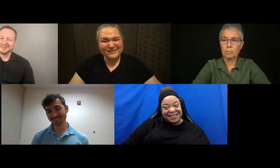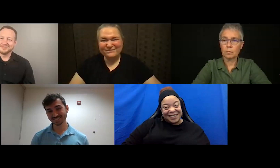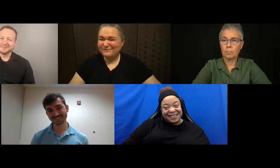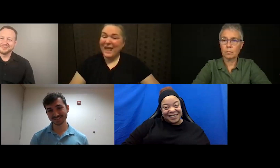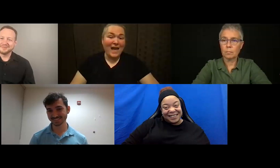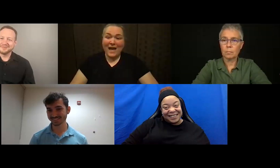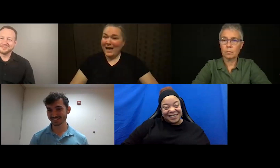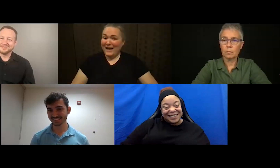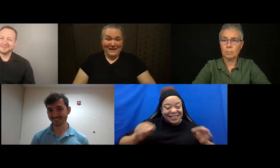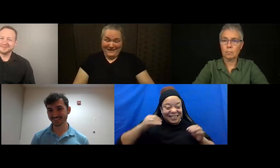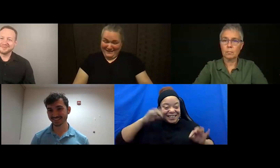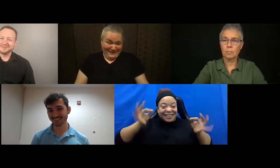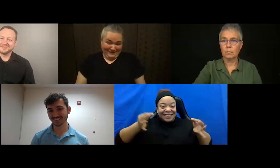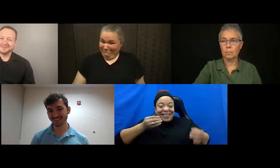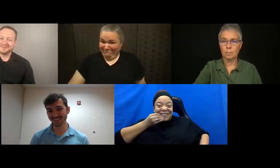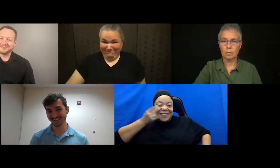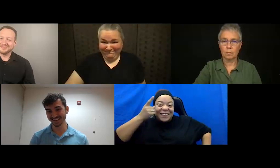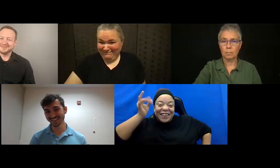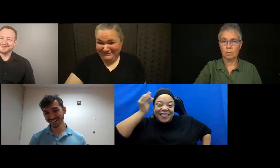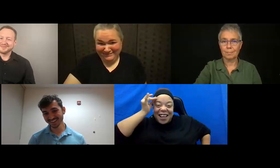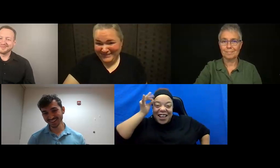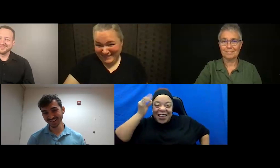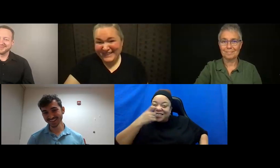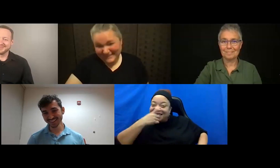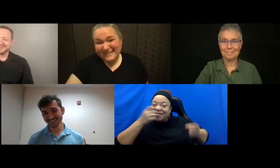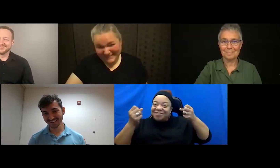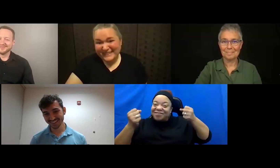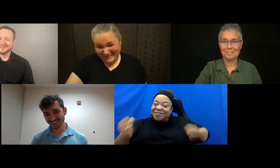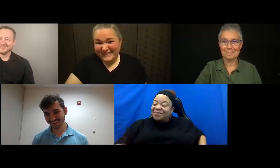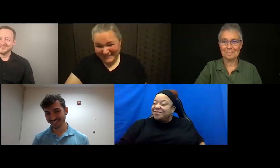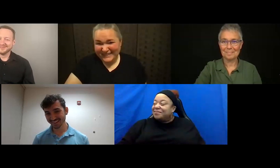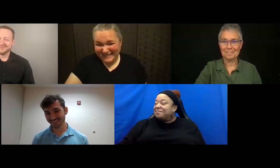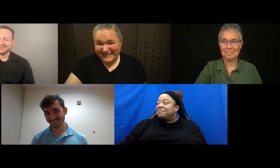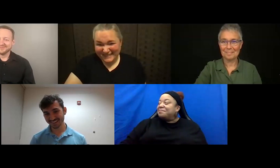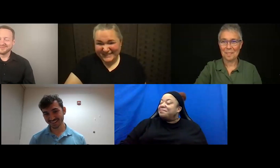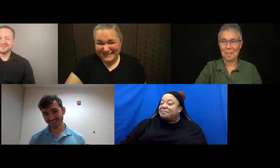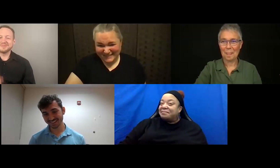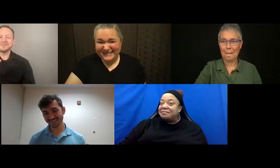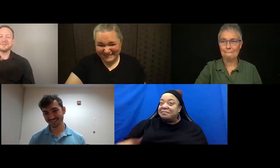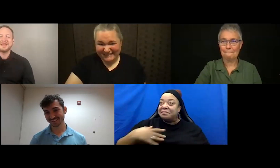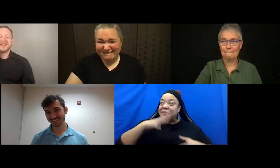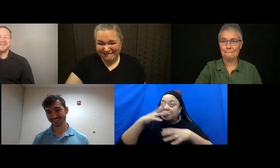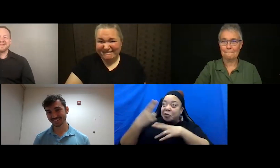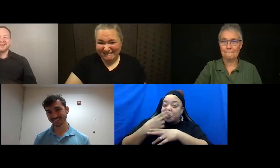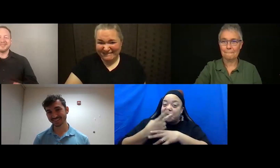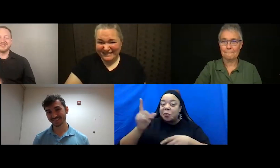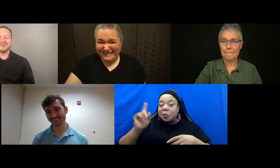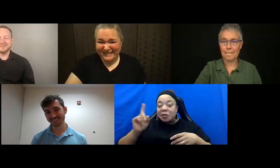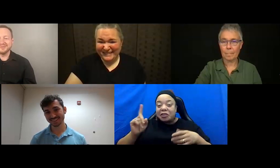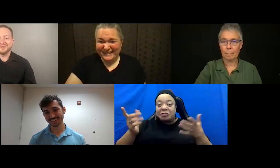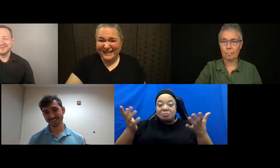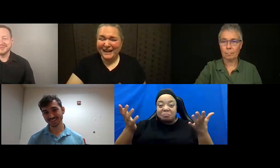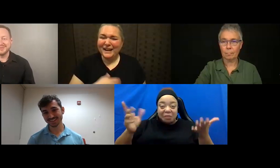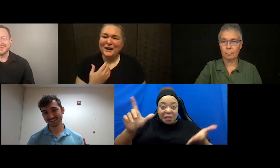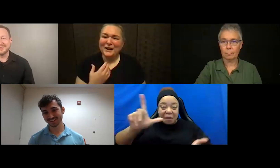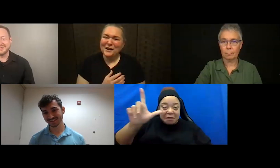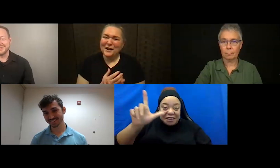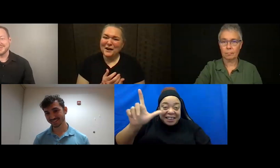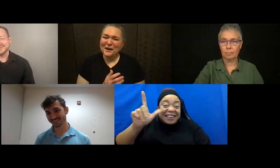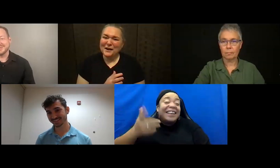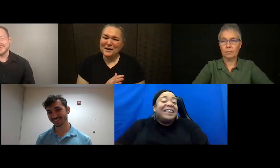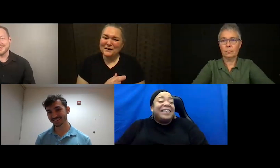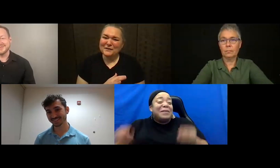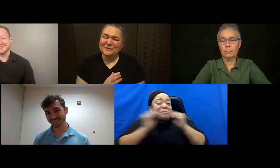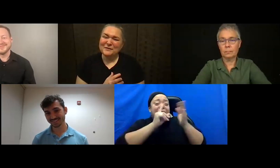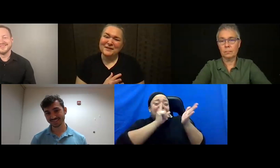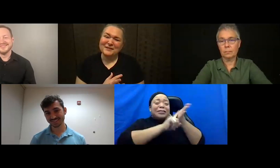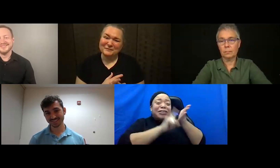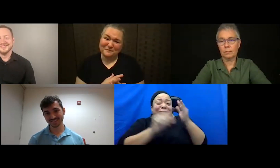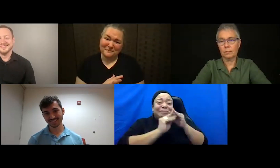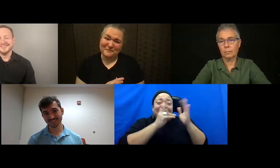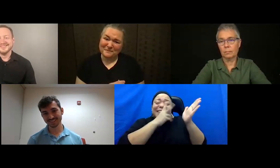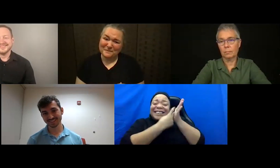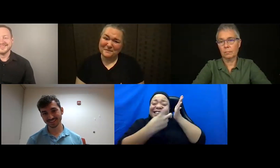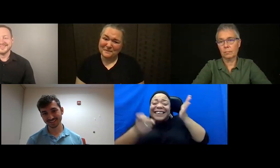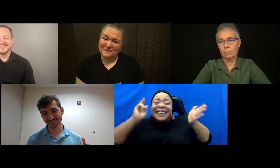Erin: That's definitely food for thought. If we're using it, say, at a library.